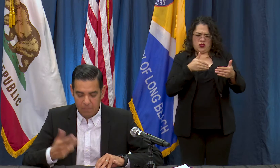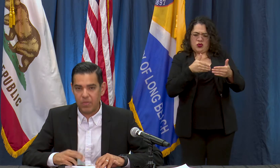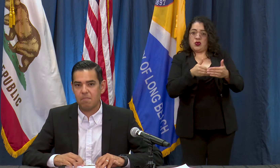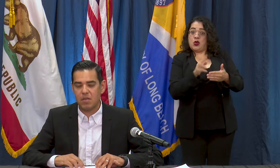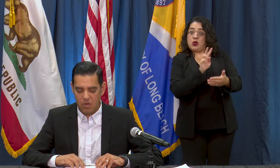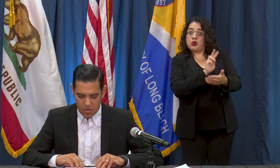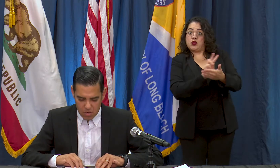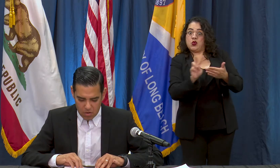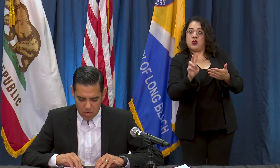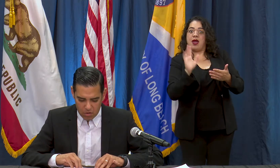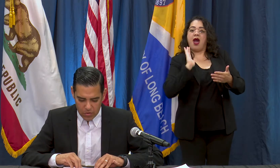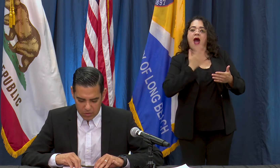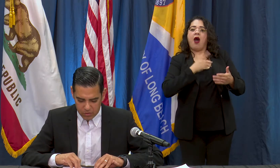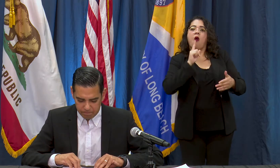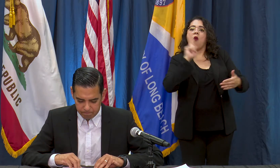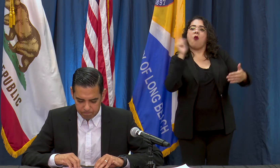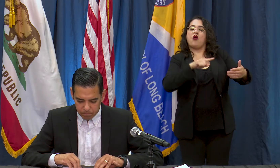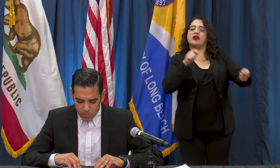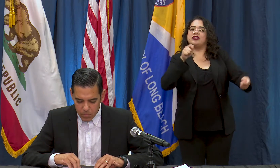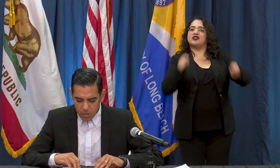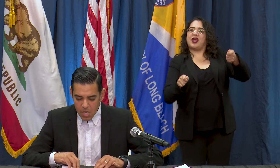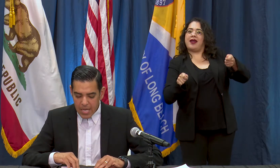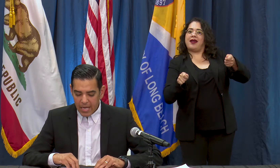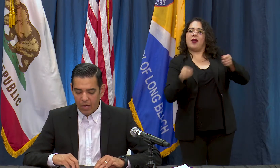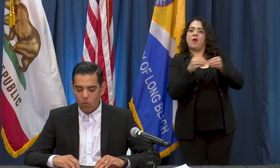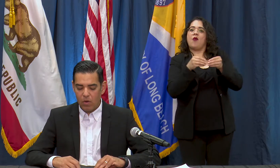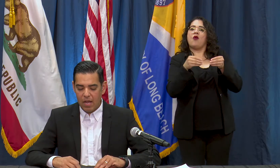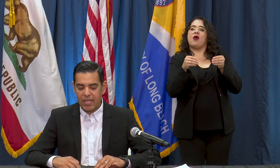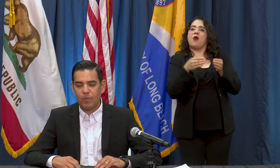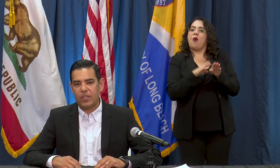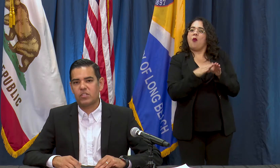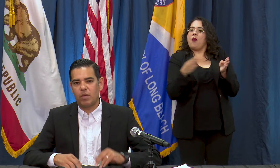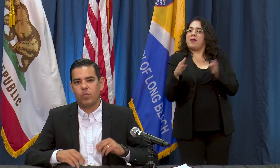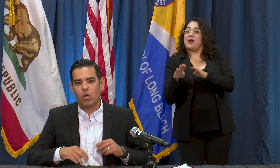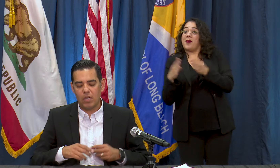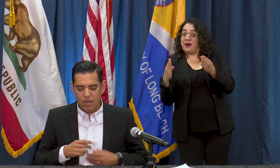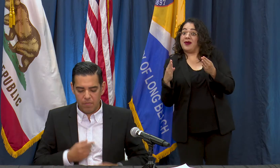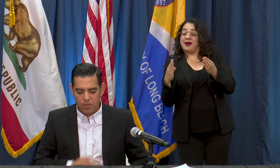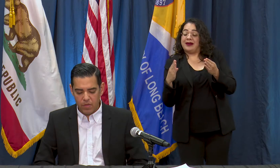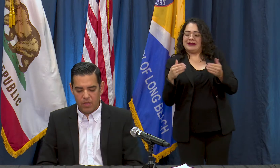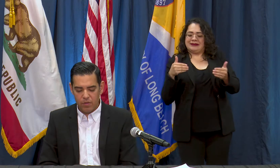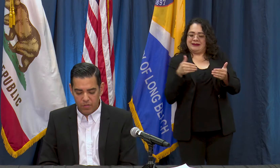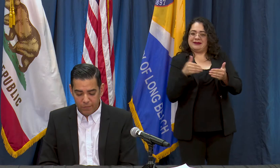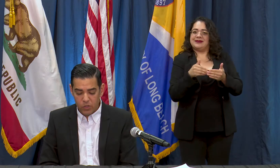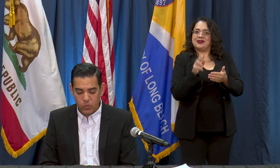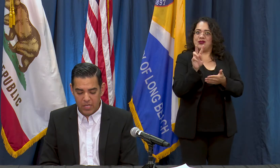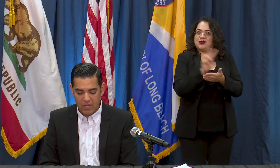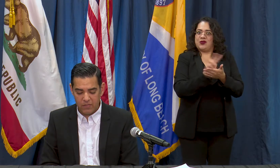keep them in our thoughts. A couple of things to report: the first one is I